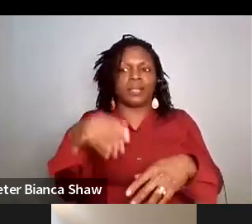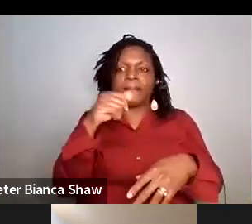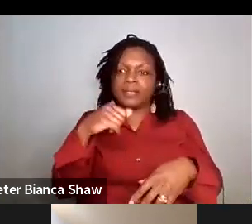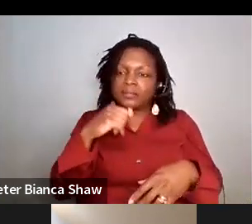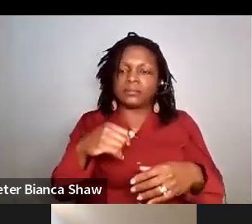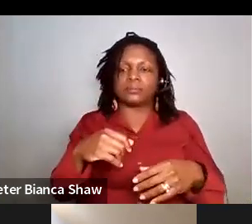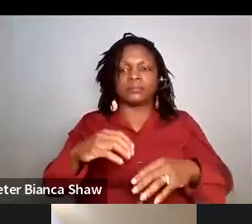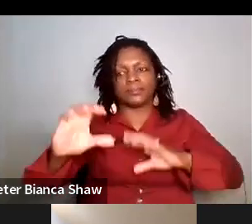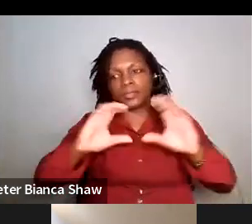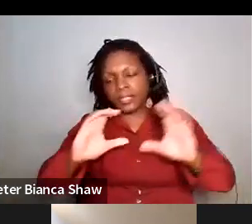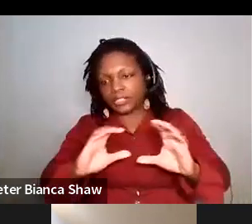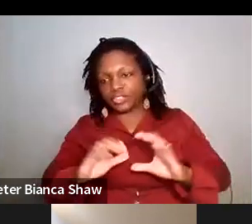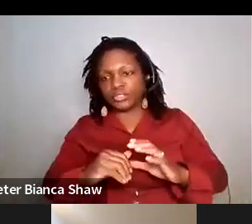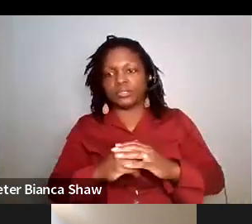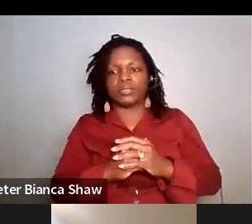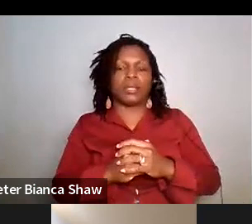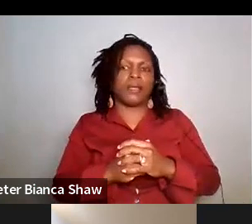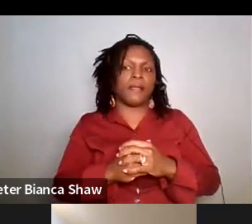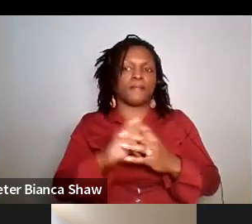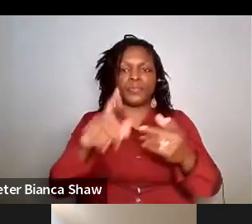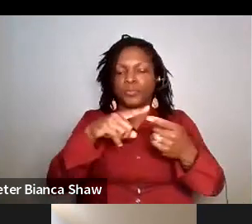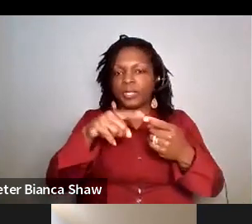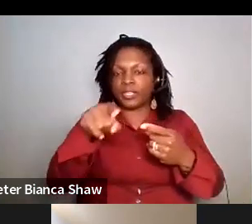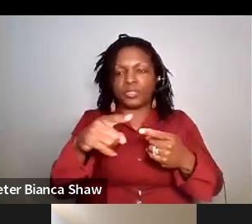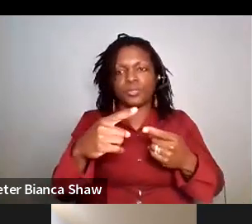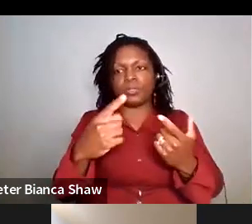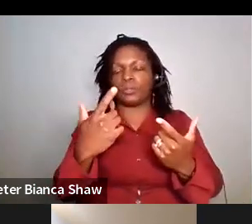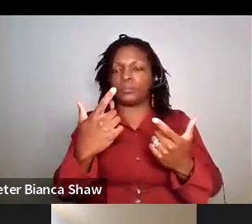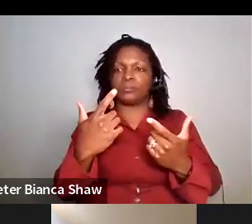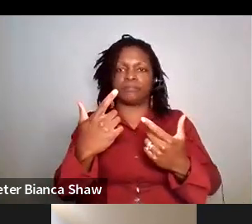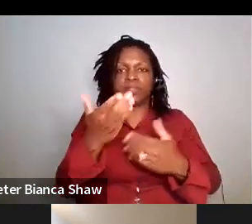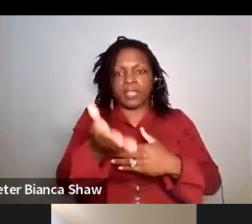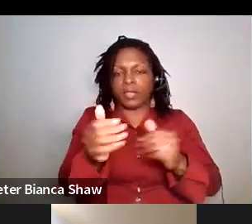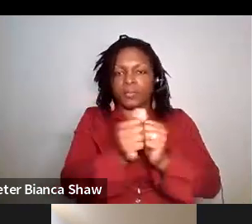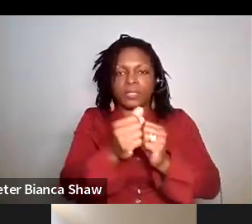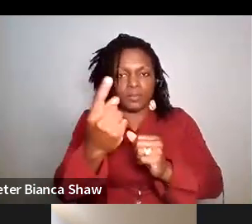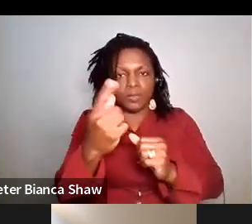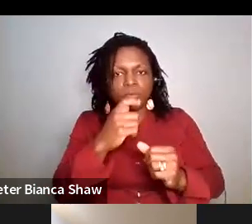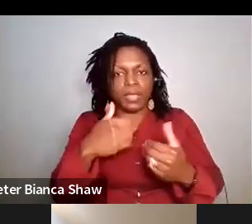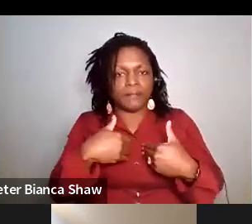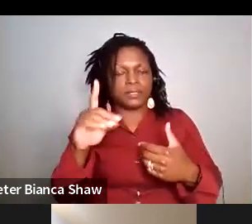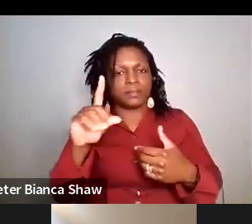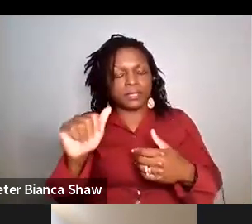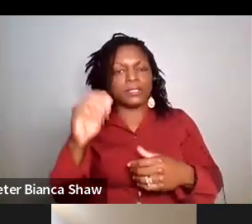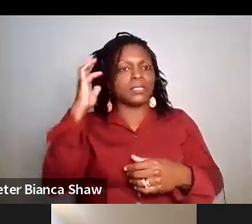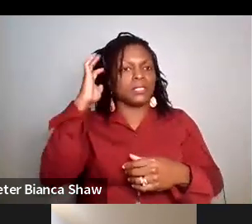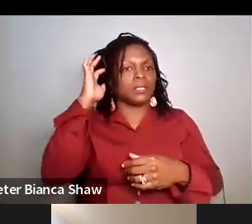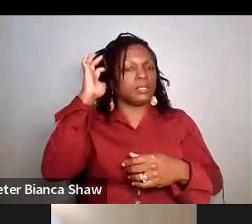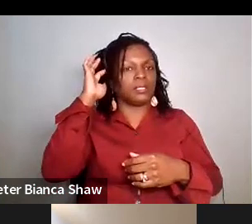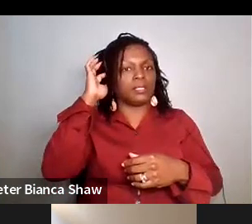When you're in the presence of somebody with a disability don't ignore them.